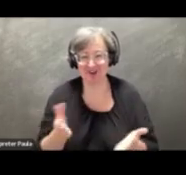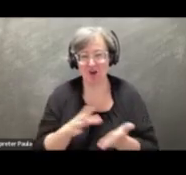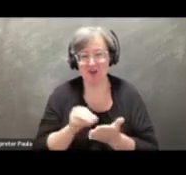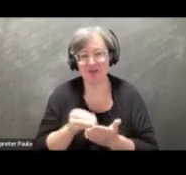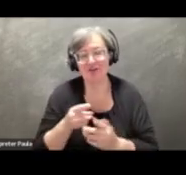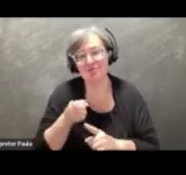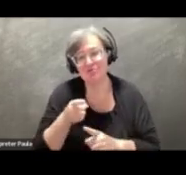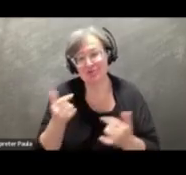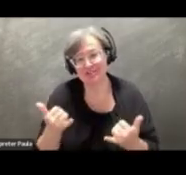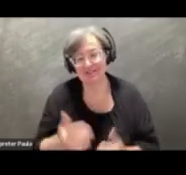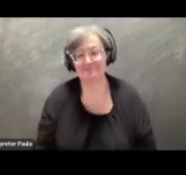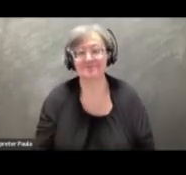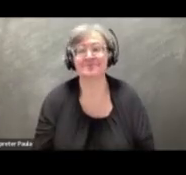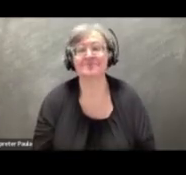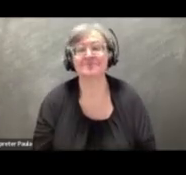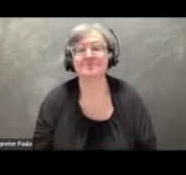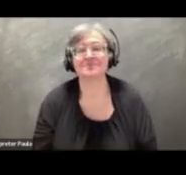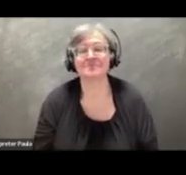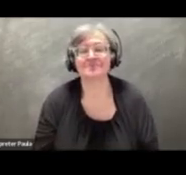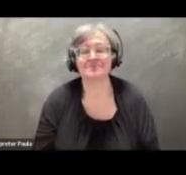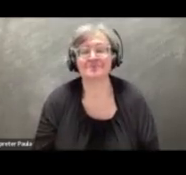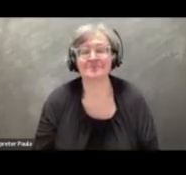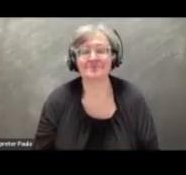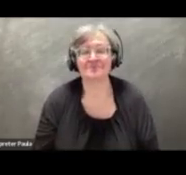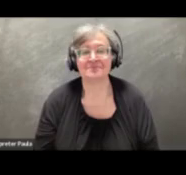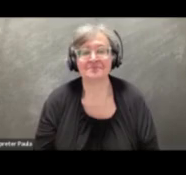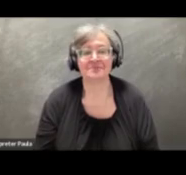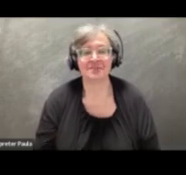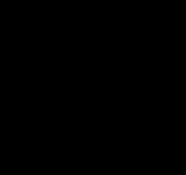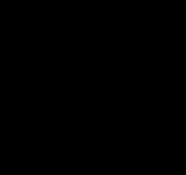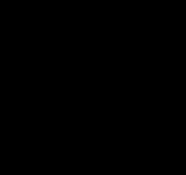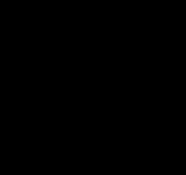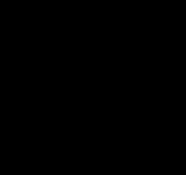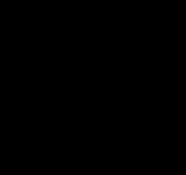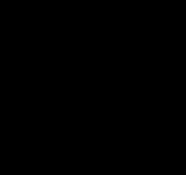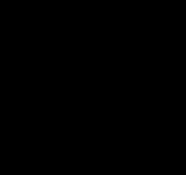today. So with that, we'll go ahead and take down our slides so Bob can share. And just want